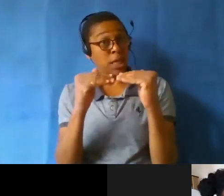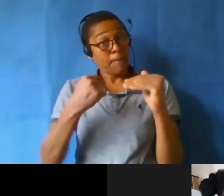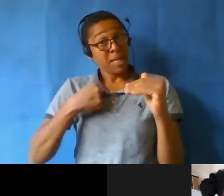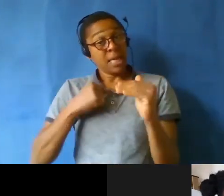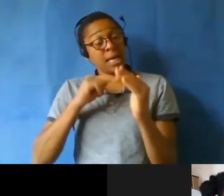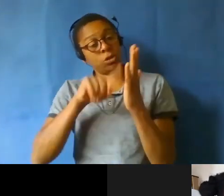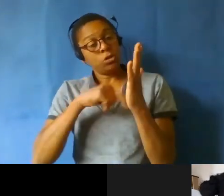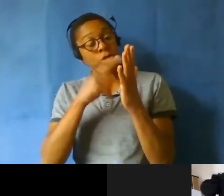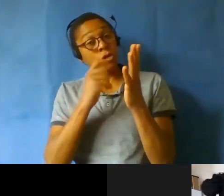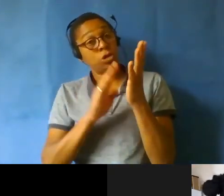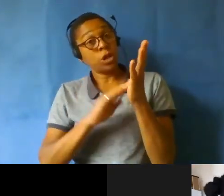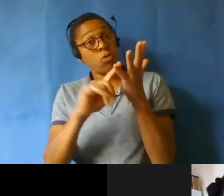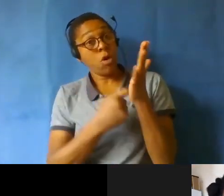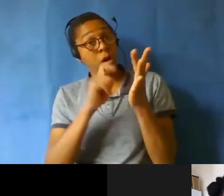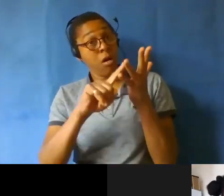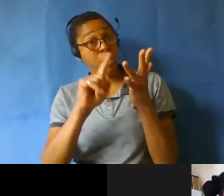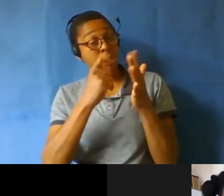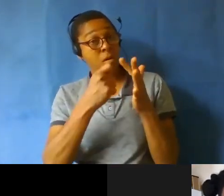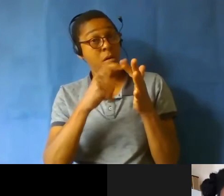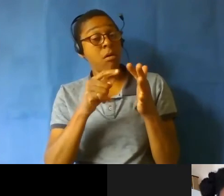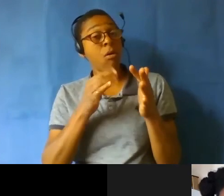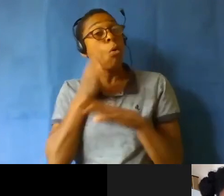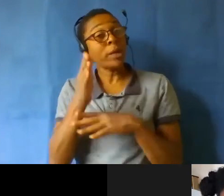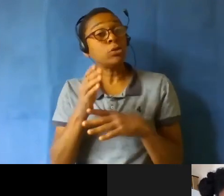months because we were like, well you know we know what it's like to be